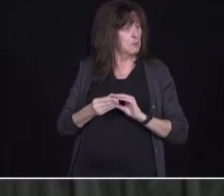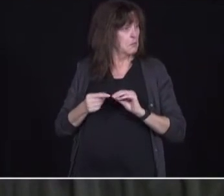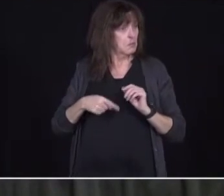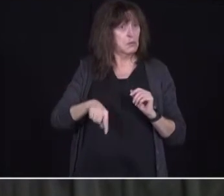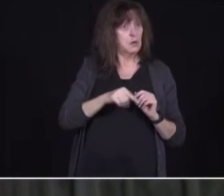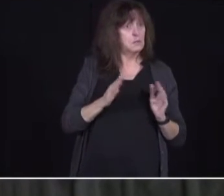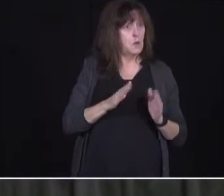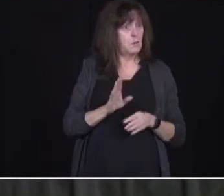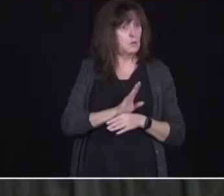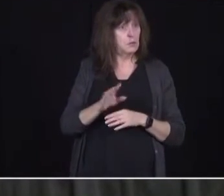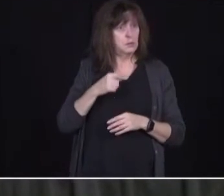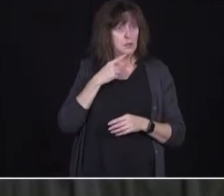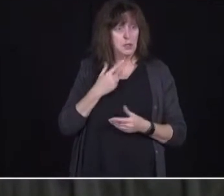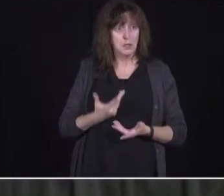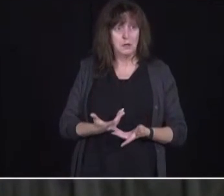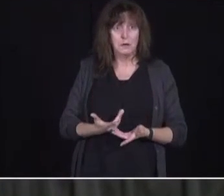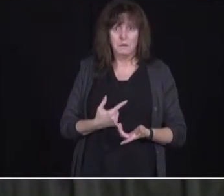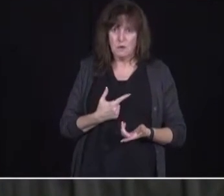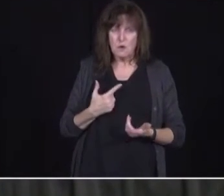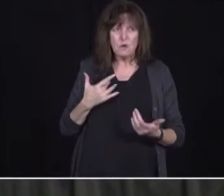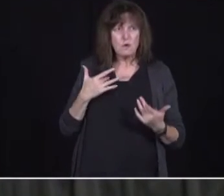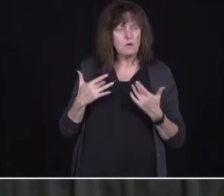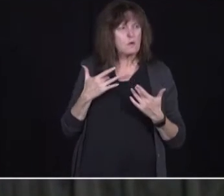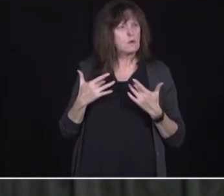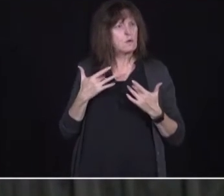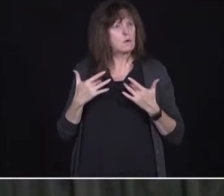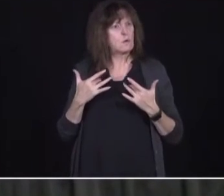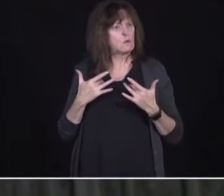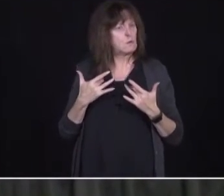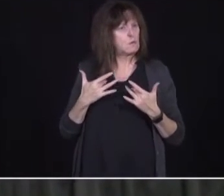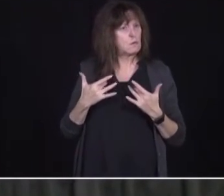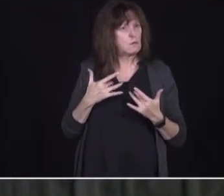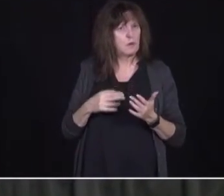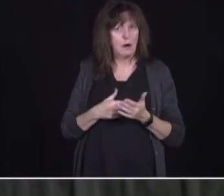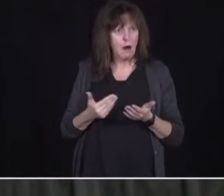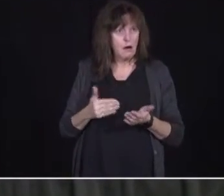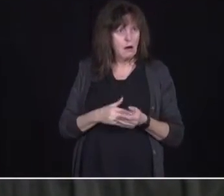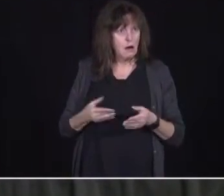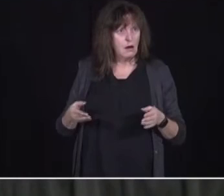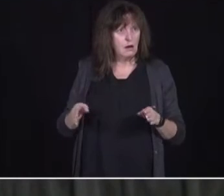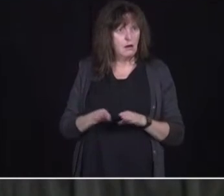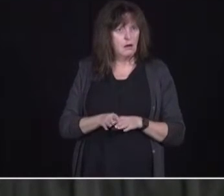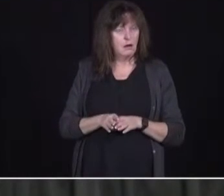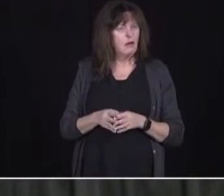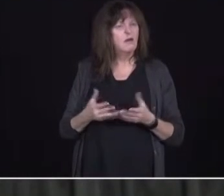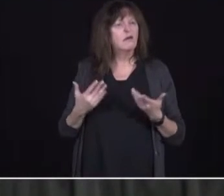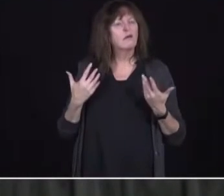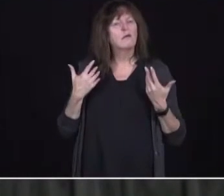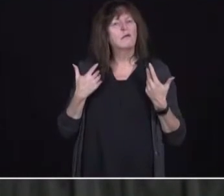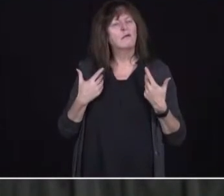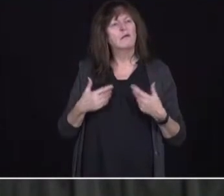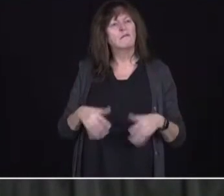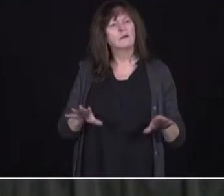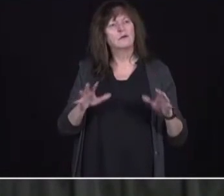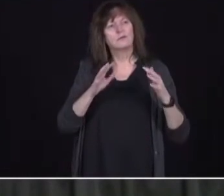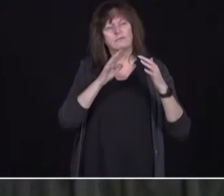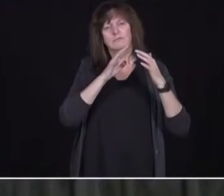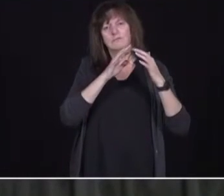comments from small businesses how they are worried that this is an extinction event for their sector. Food services and other services.